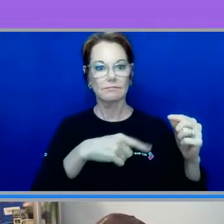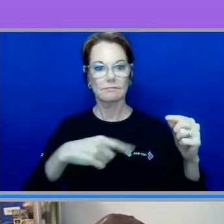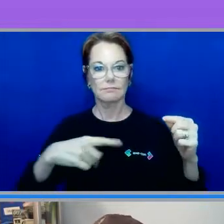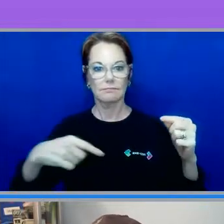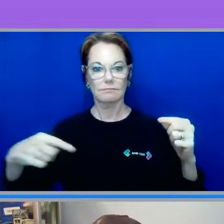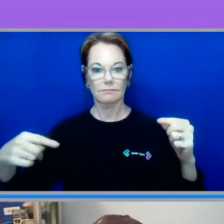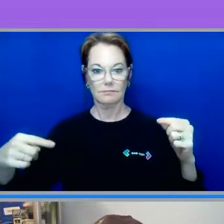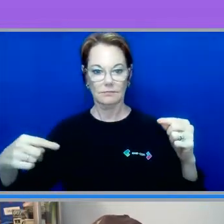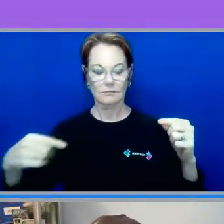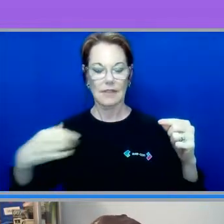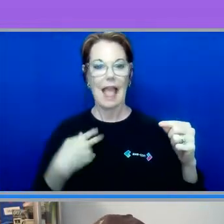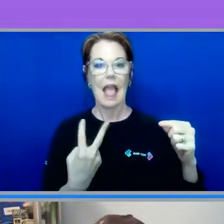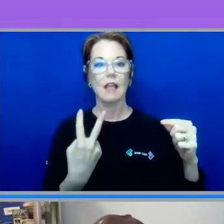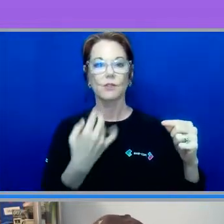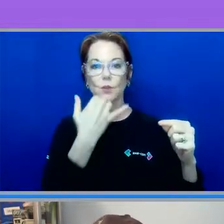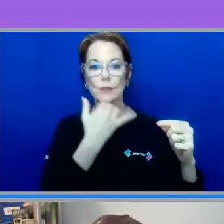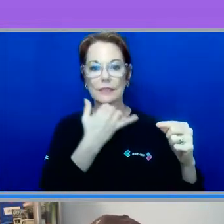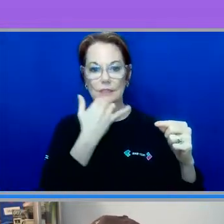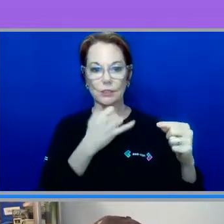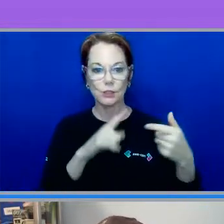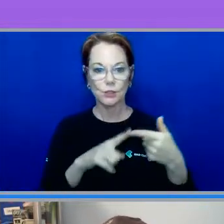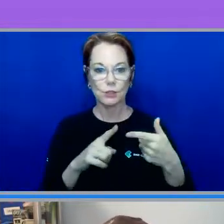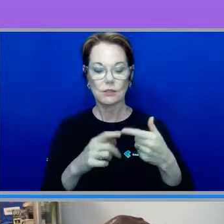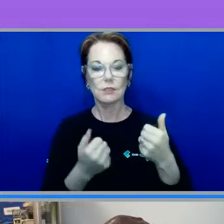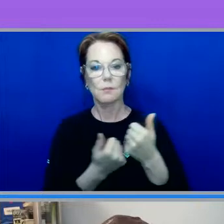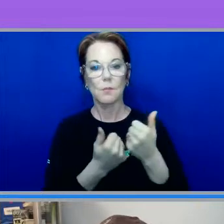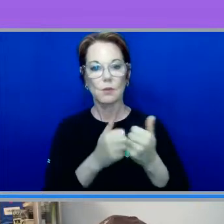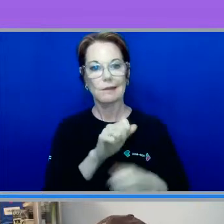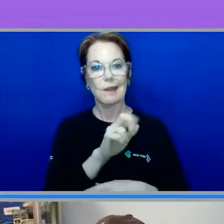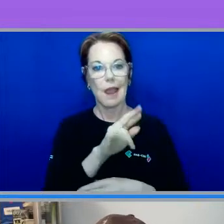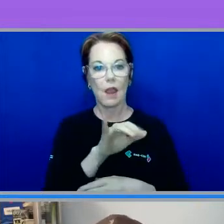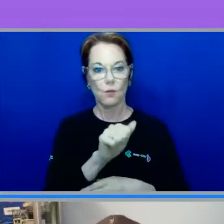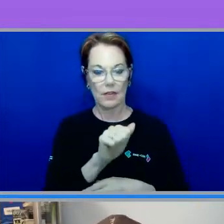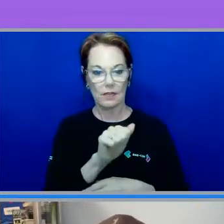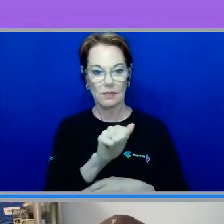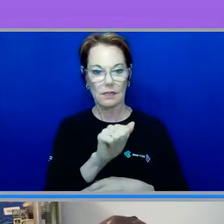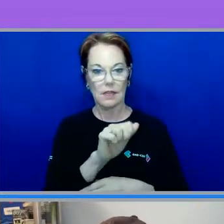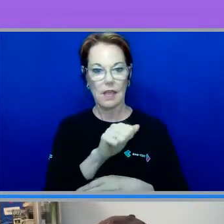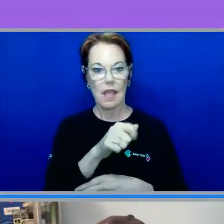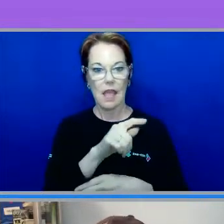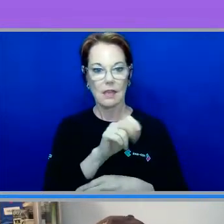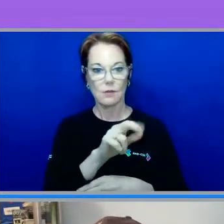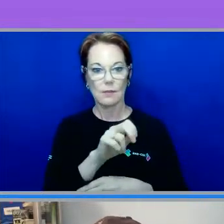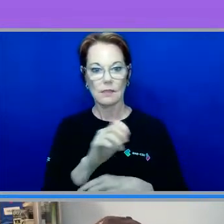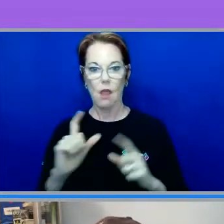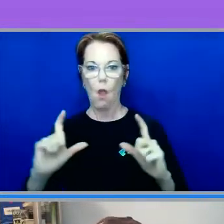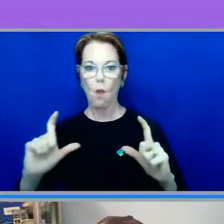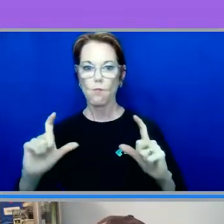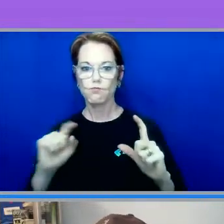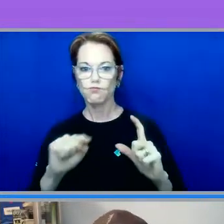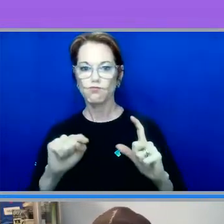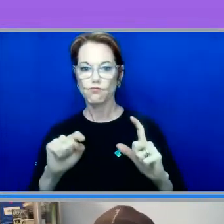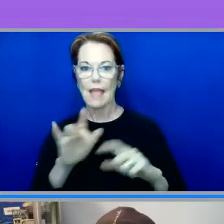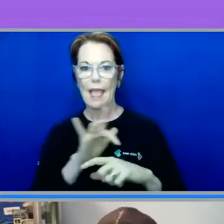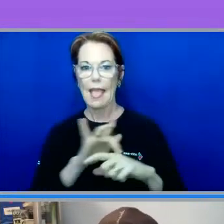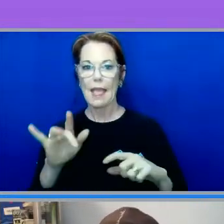Ensure an element's role supports this Aria attributes, and I still get the empty